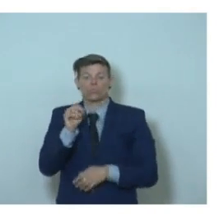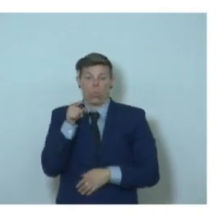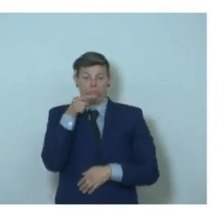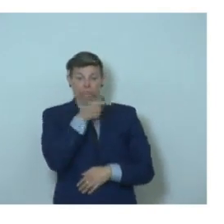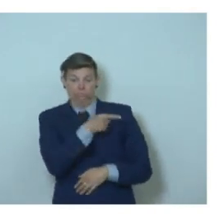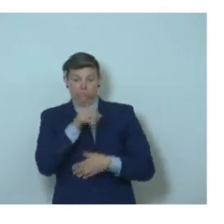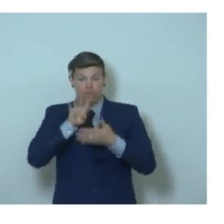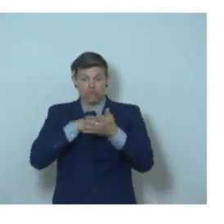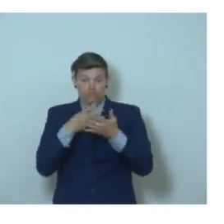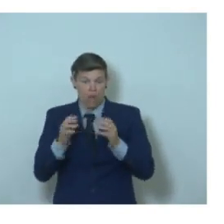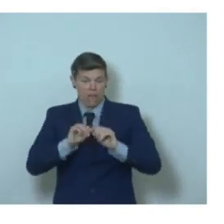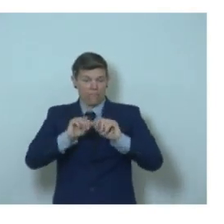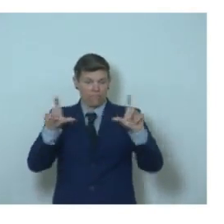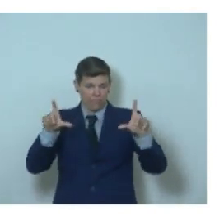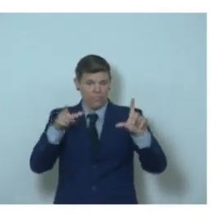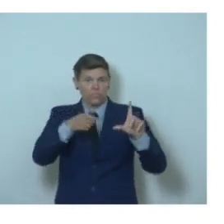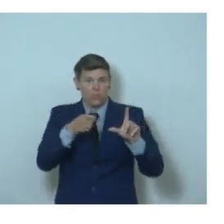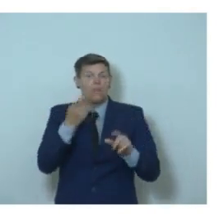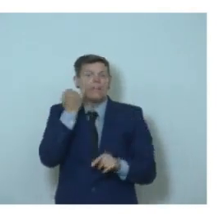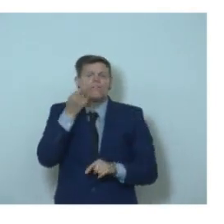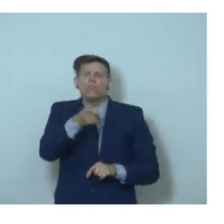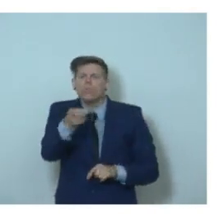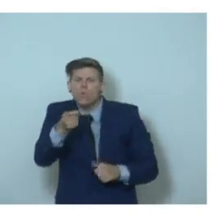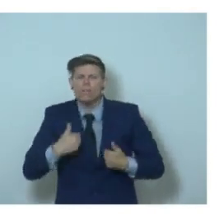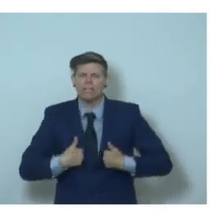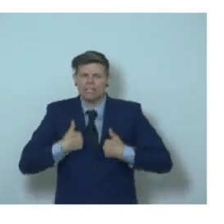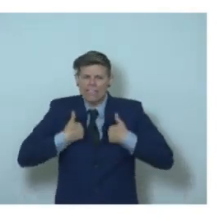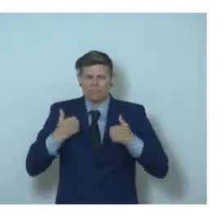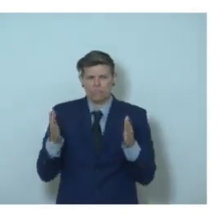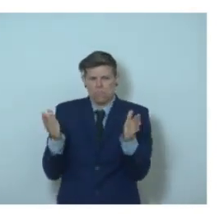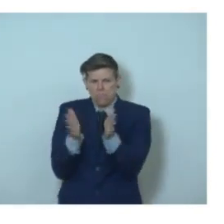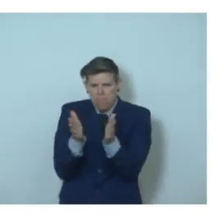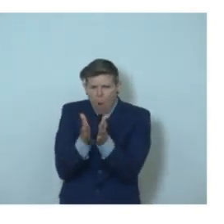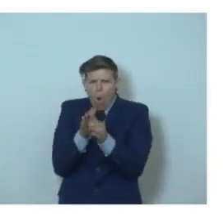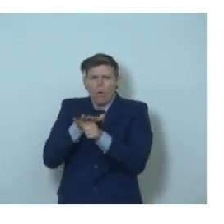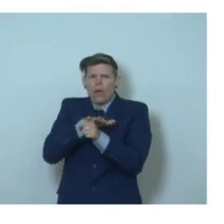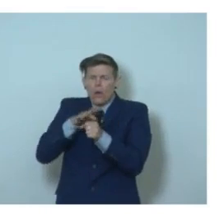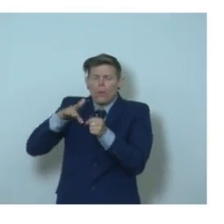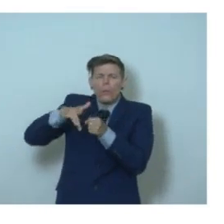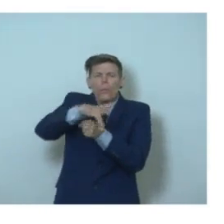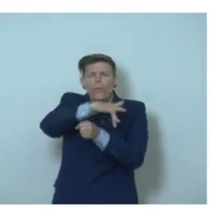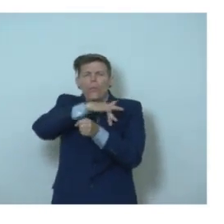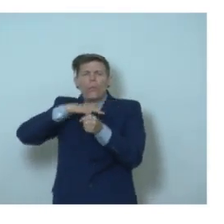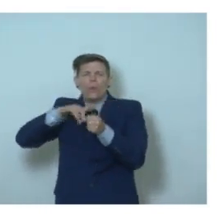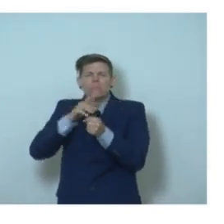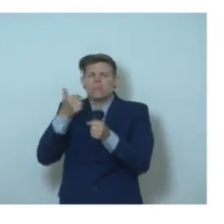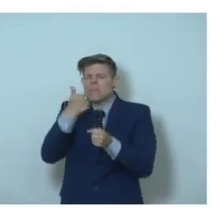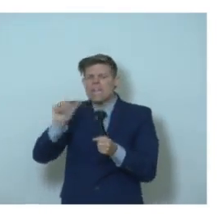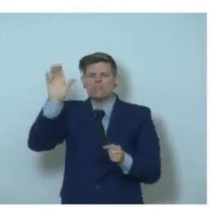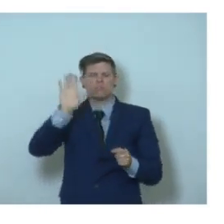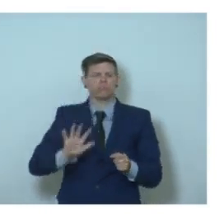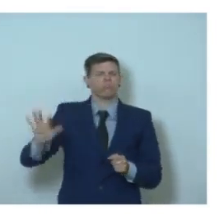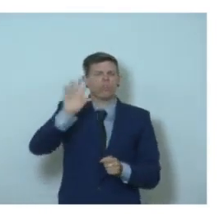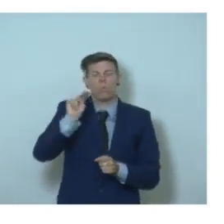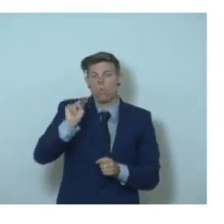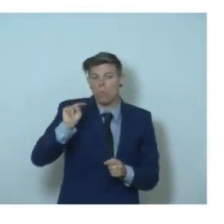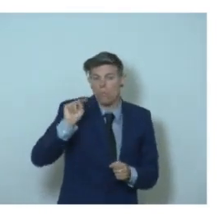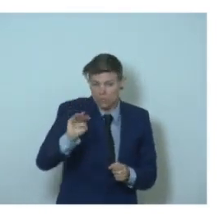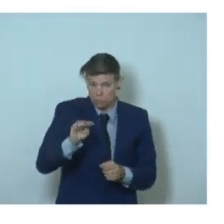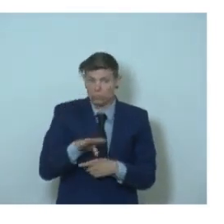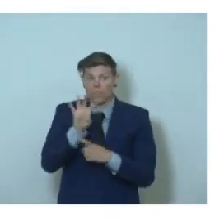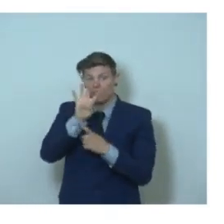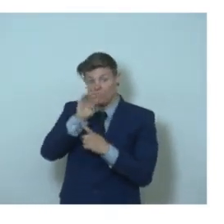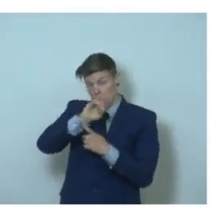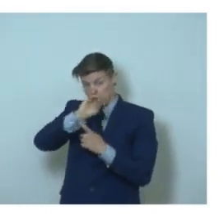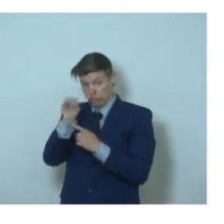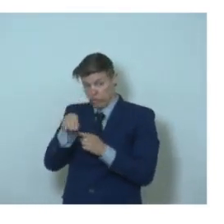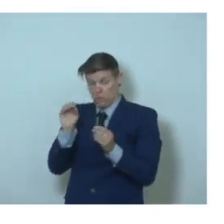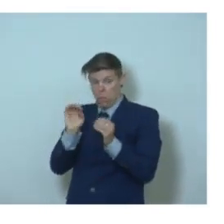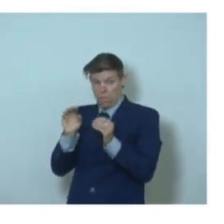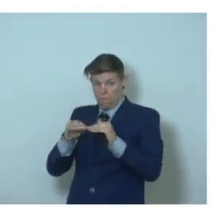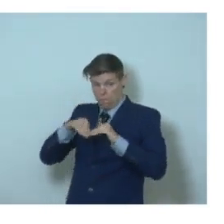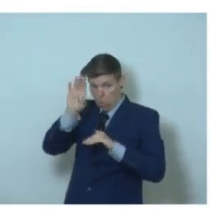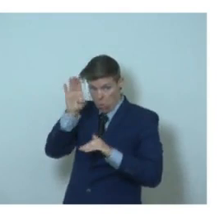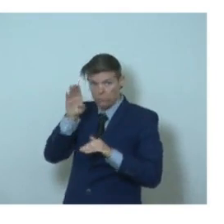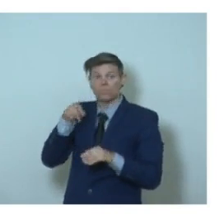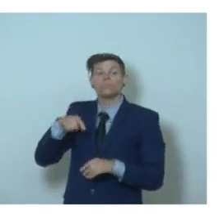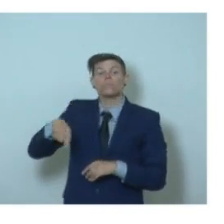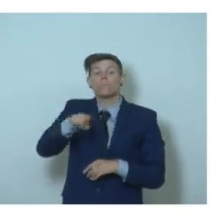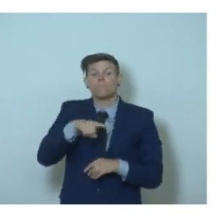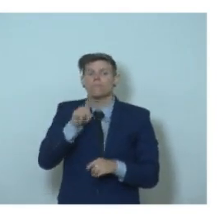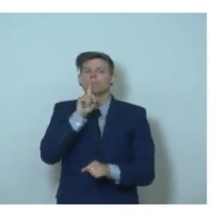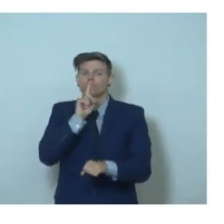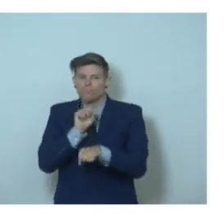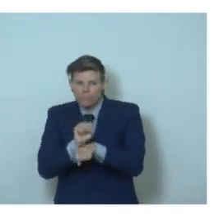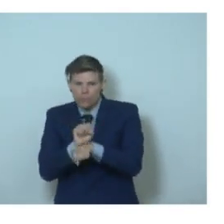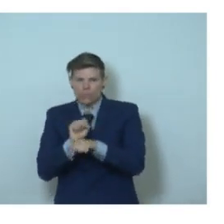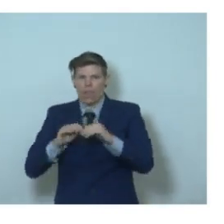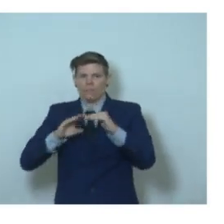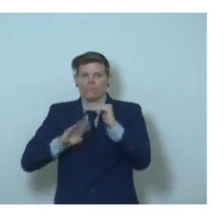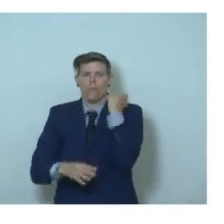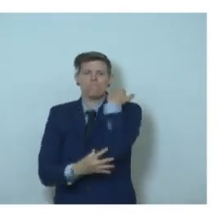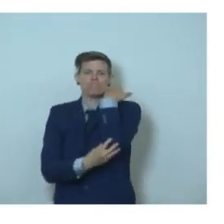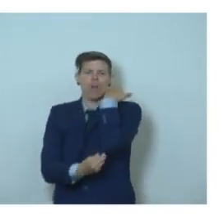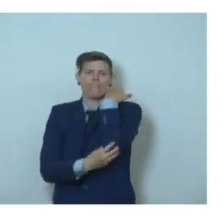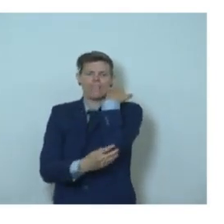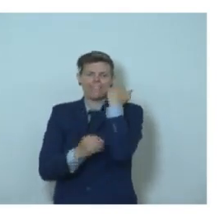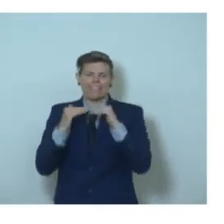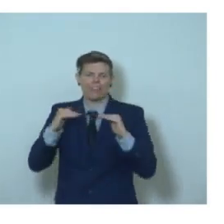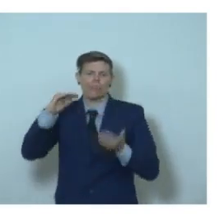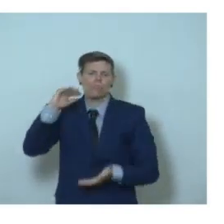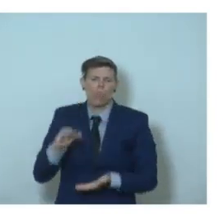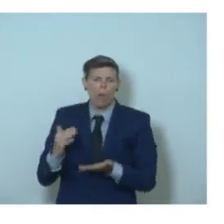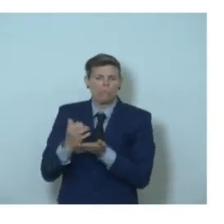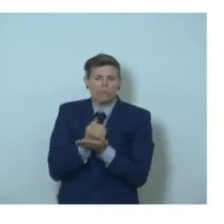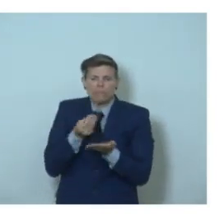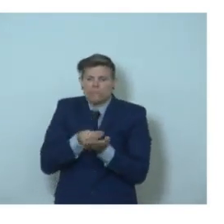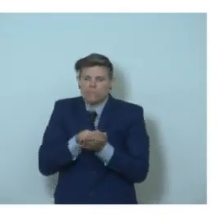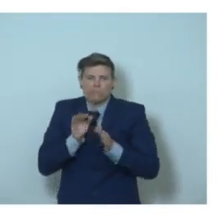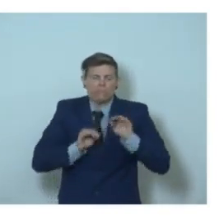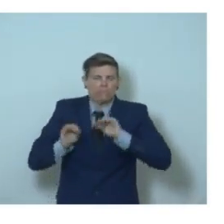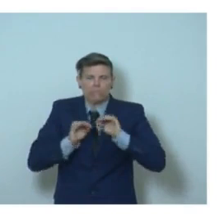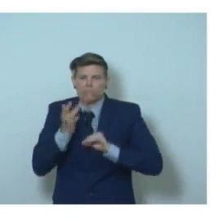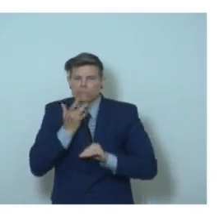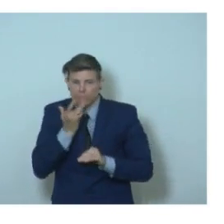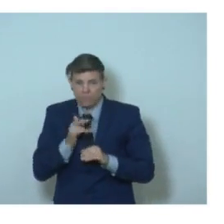PROBABLY 50 OR 60 DIFFERENT CENSUS TRACTS IN THAT AREA WHAT THIS SLIDE SAYS IS THAT IF YOU’RE LIVE IN A CENSUS TRACT OR GEOGRAPHIC SMALL AREA ANYWHERE IN NEW MEXICO WERE 40 PERCENT OR